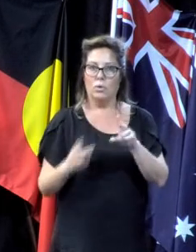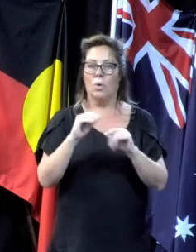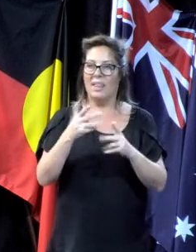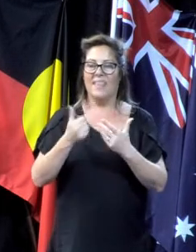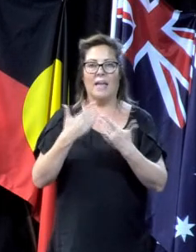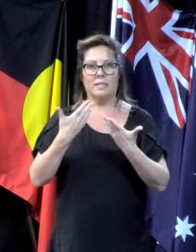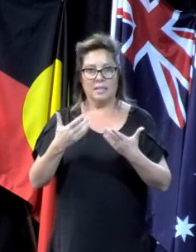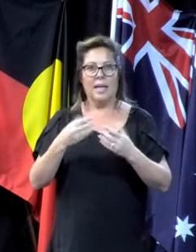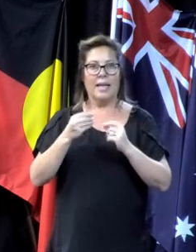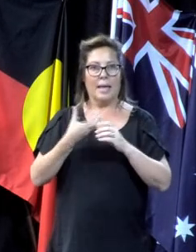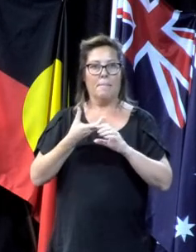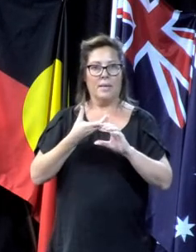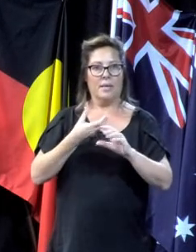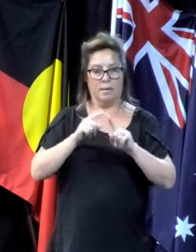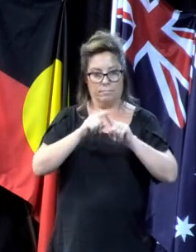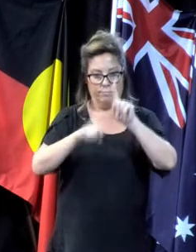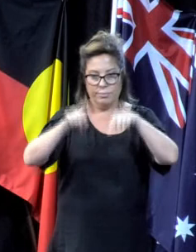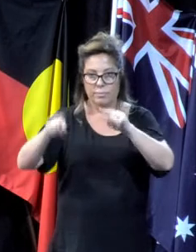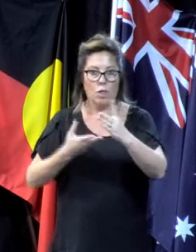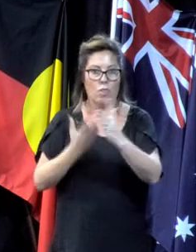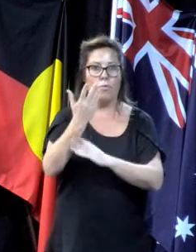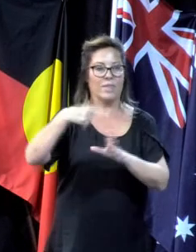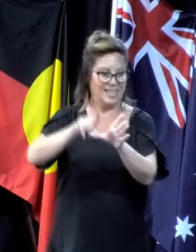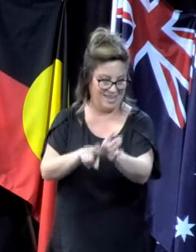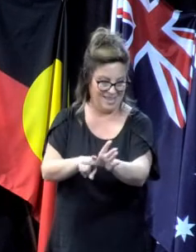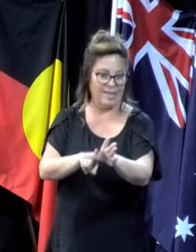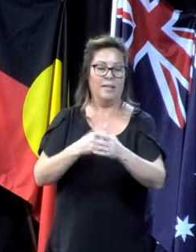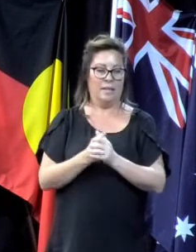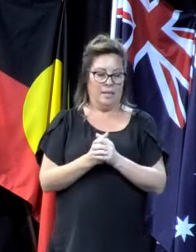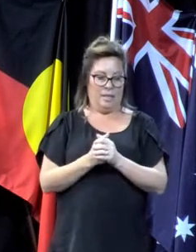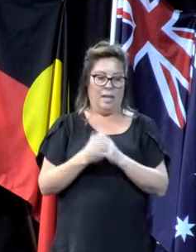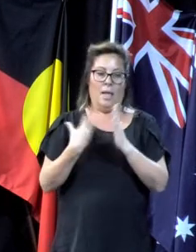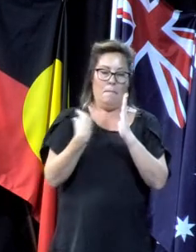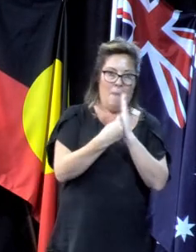schools to support students with disability and also our students with additional learning needs.